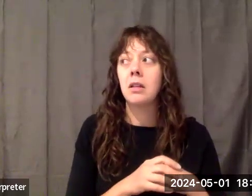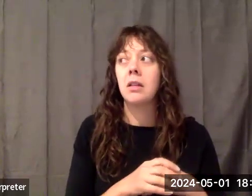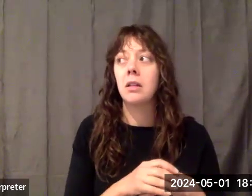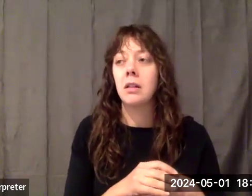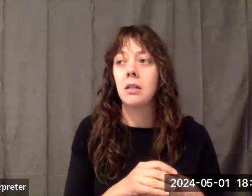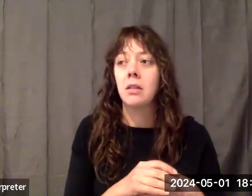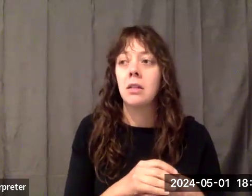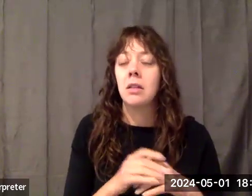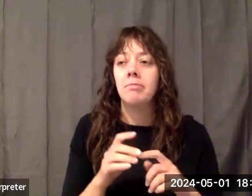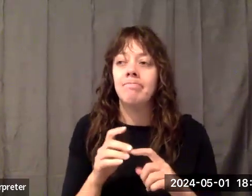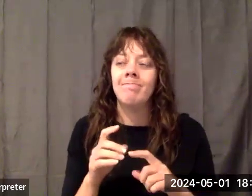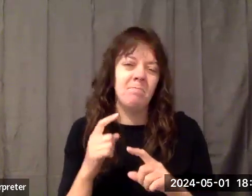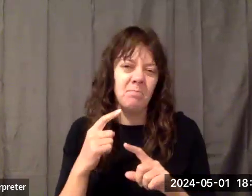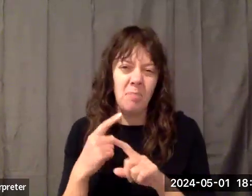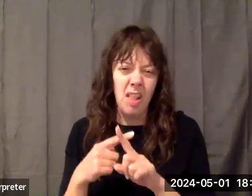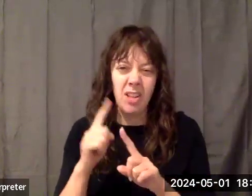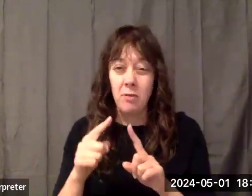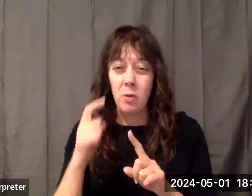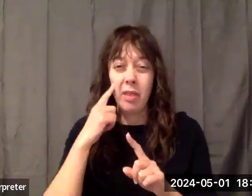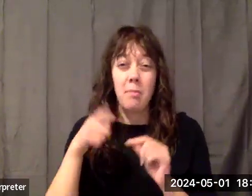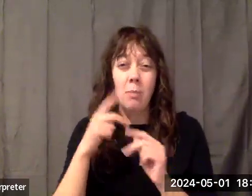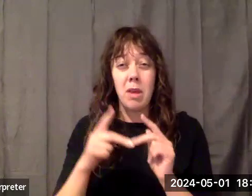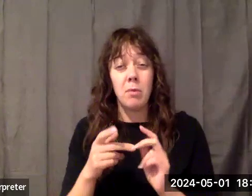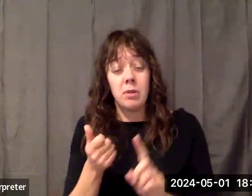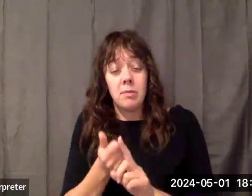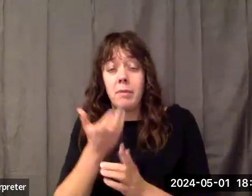maybe more disadvantaged backgrounds and more black